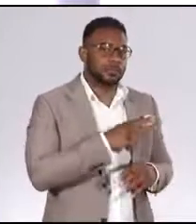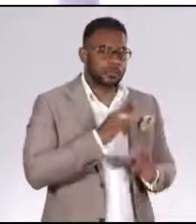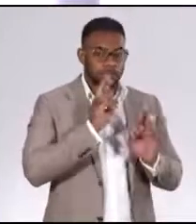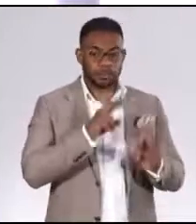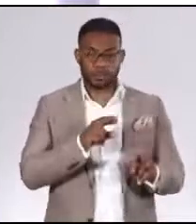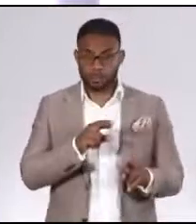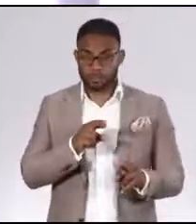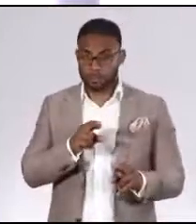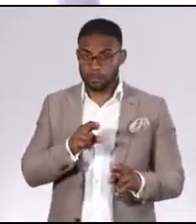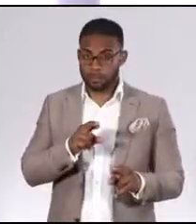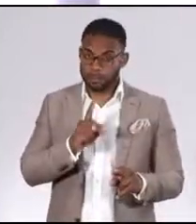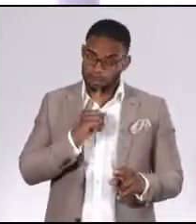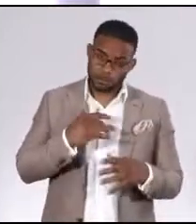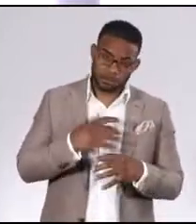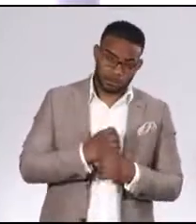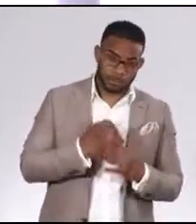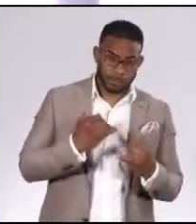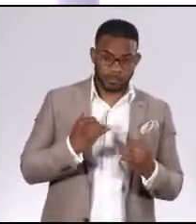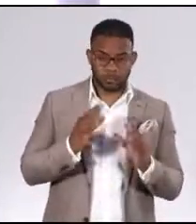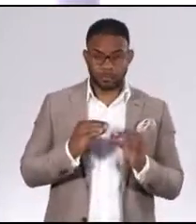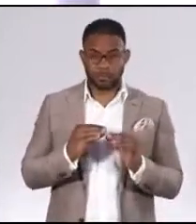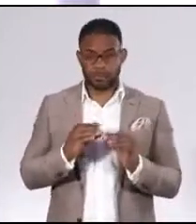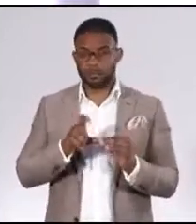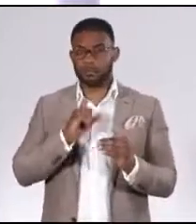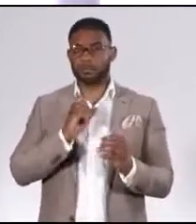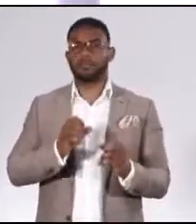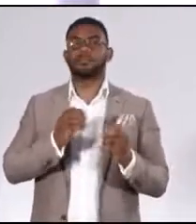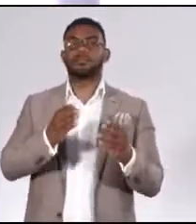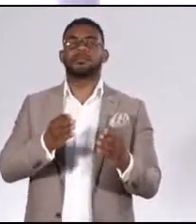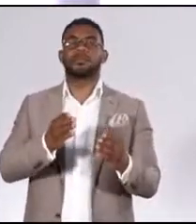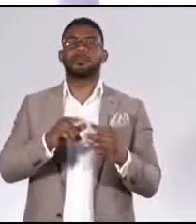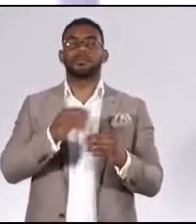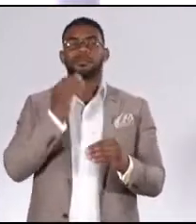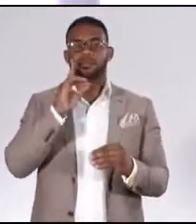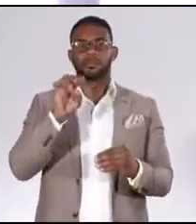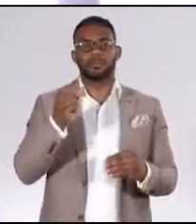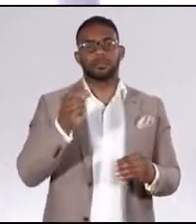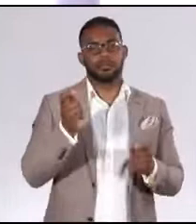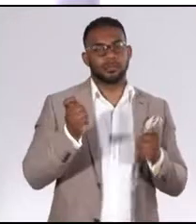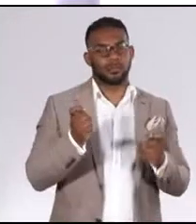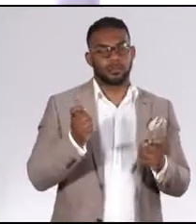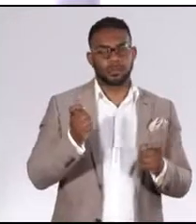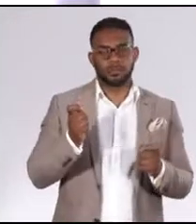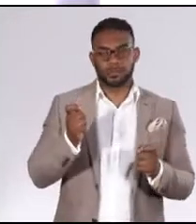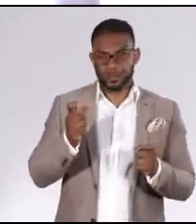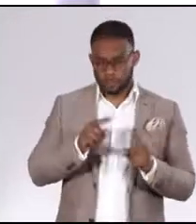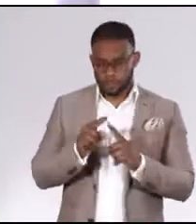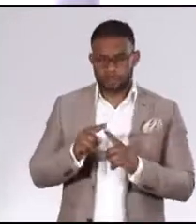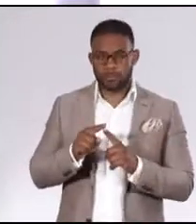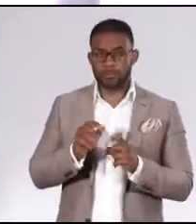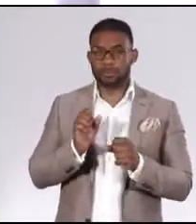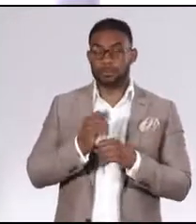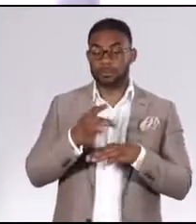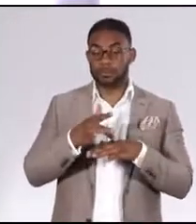which is a summary of today's meeting, which will be provided to the food and drug administration, as well as made available more broadly